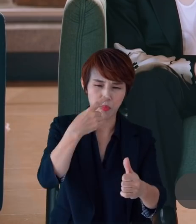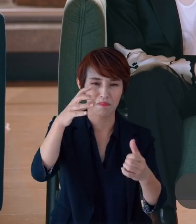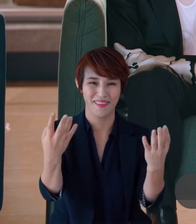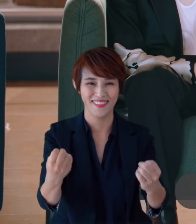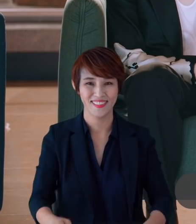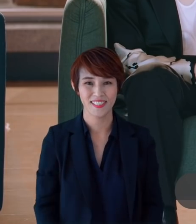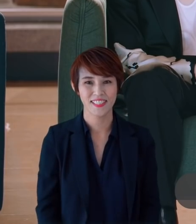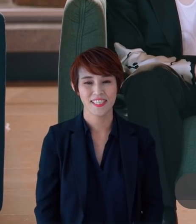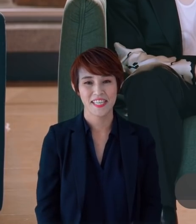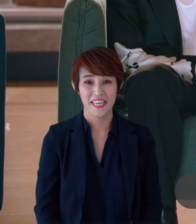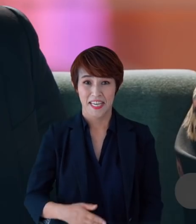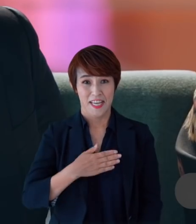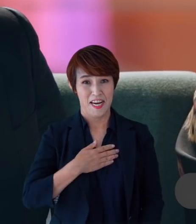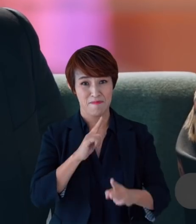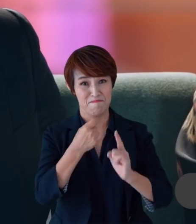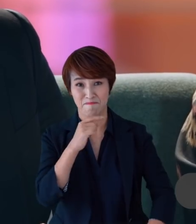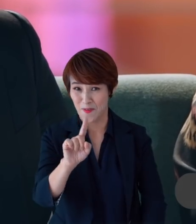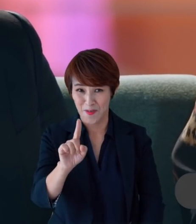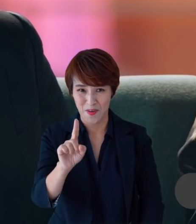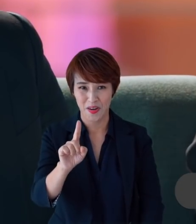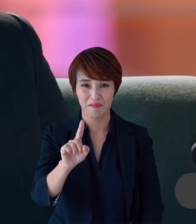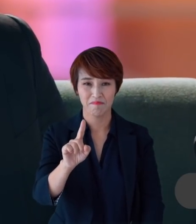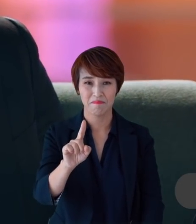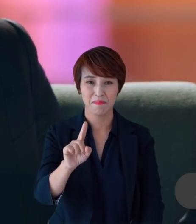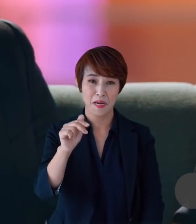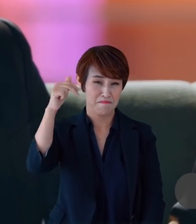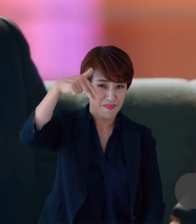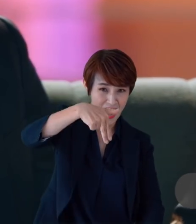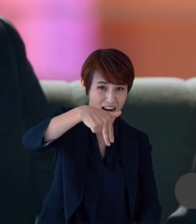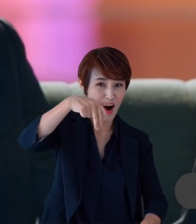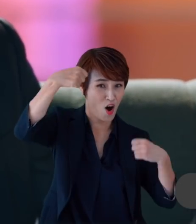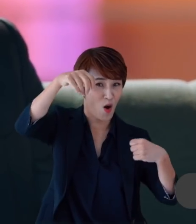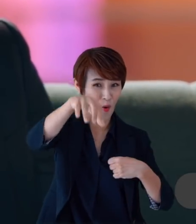Jung Kook: Here it comes again. It’s the place where BTS had a performance.